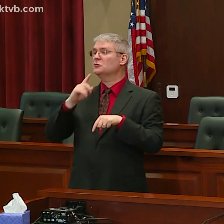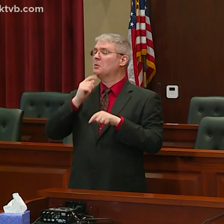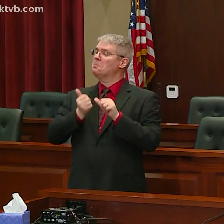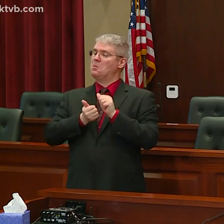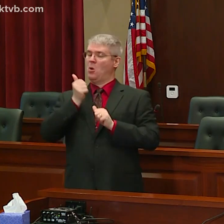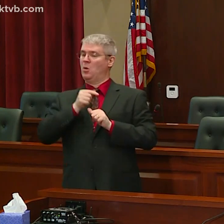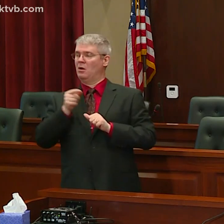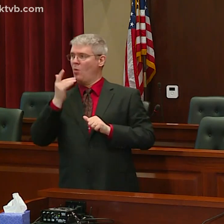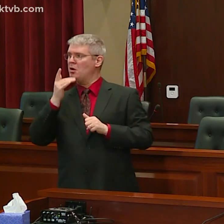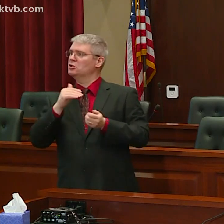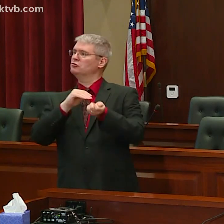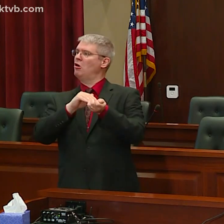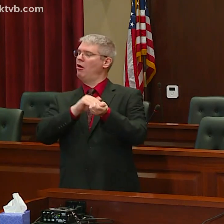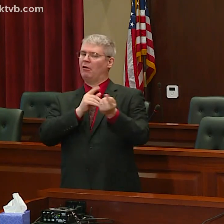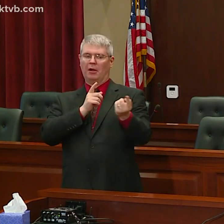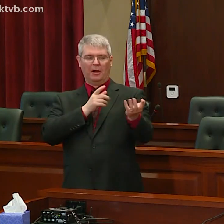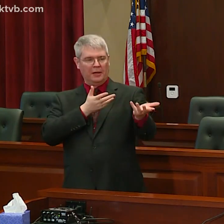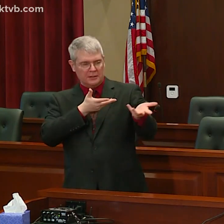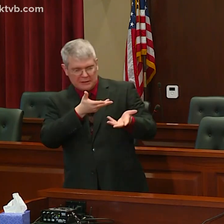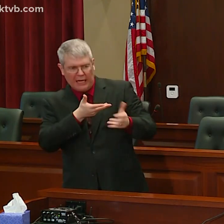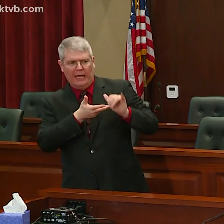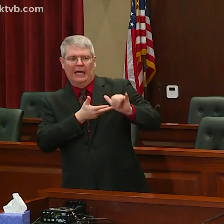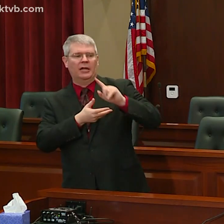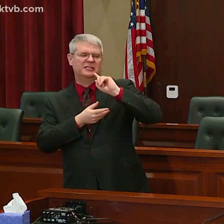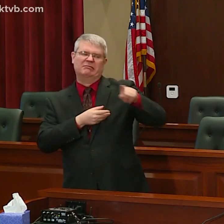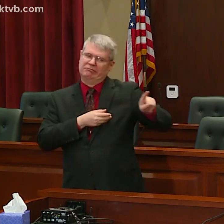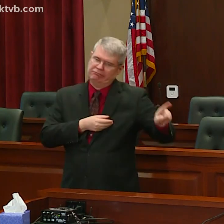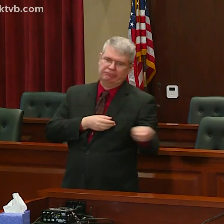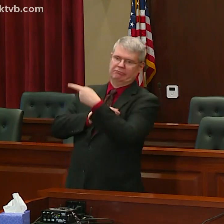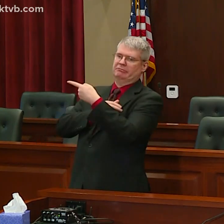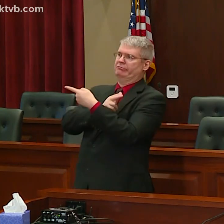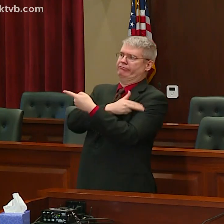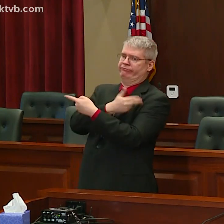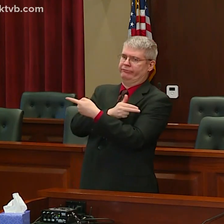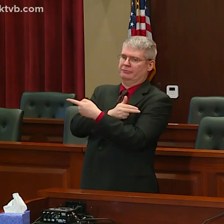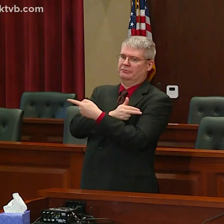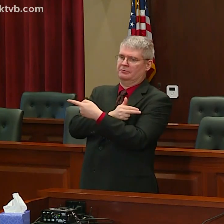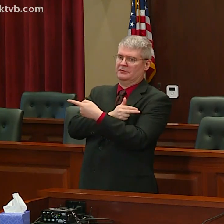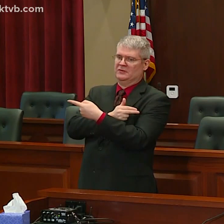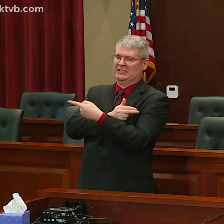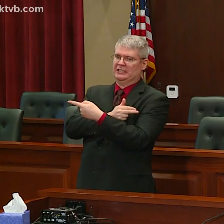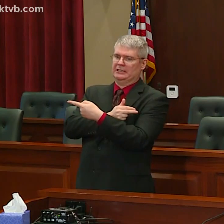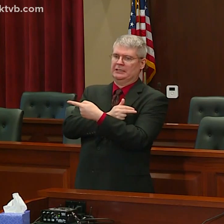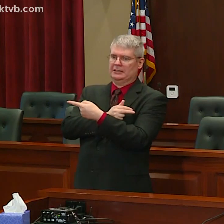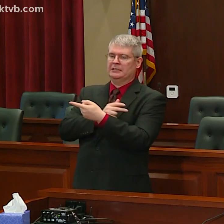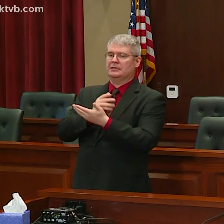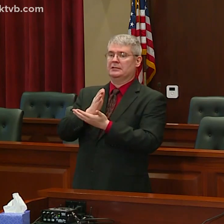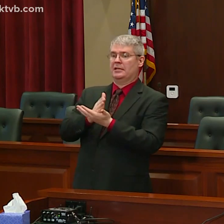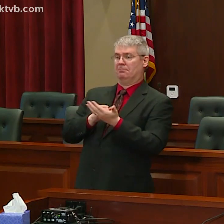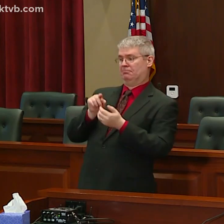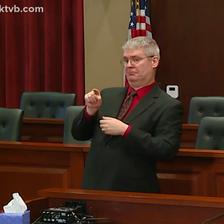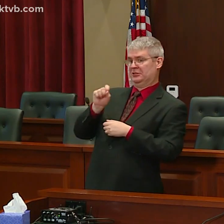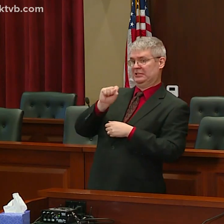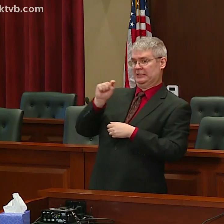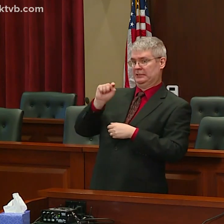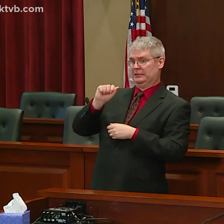WE KNOW THAT SOME PATIENTS DO COME IN WE KNOW THAT SOME PATIENTS DO COME IN FROM WE KNOW THAT SOME PATIENTS DO COME IN FROM OREGON WE KNOW THAT SOME PATIENTS DO COME IN FROM OREGON FOR PATIENTS DO COME IN FROM OREGON FOR PATIENTS DO COME IN FROM OREGON FOR EXAMPLE, PATIENTS DO COME IN FROM OREGON FOR EXAMPLE, FROM PATIENTS DO COME IN FROM OREGON FOR EXAMPLE, FROM ST. PATIENTS DO COME IN FROM OREGON FOR EXAMPLE, FROM ST. AL'S FROM OREGON FOR EXAMPLE, FROM ST. AL'S FROM OREGON FOR EXAMPLE, FROM ST. AL'S SYSTEM FROM OREGON FOR EXAMPLE, FROM ST. AL'S SYSTEM ABSORBS FROM OREGON FOR EXAMPLE, FROM ST. AL'S SYSTEM ABSORBS SOME EXAMPLE, FROM ST. AL'S SYSTEM ABSORBS SOME EXAMPLE, FROM ST. AL'S SYSTEM ABSORBS SOME OF EXAMPLE, FROM ST. AL'S SYSTEM ABSORBS SOME OF THOSE EXAMPLE, FROM ST. AL'S SYSTEM ABSORBS SOME OF THOSE PATIENTS EXAMPLE, FROM ST. AL'S SYSTEM ABSORBS SOME OF THOSE PATIENTS AND